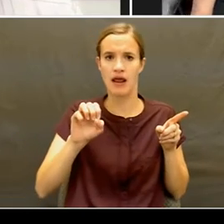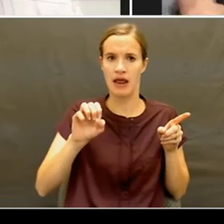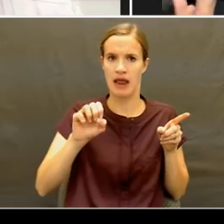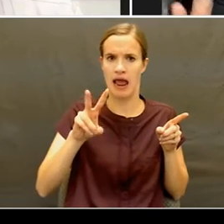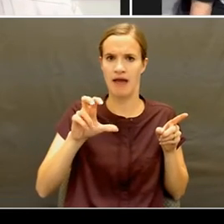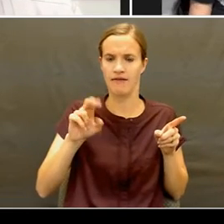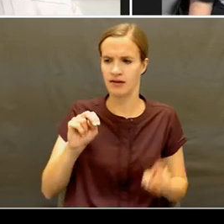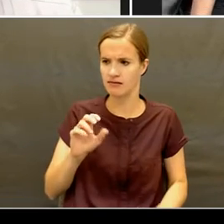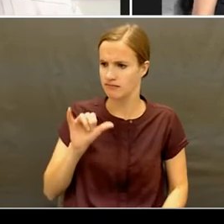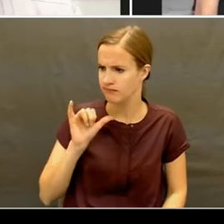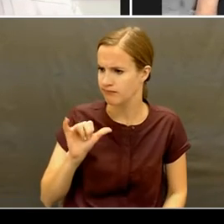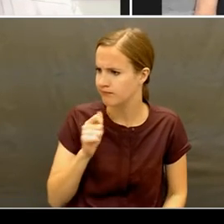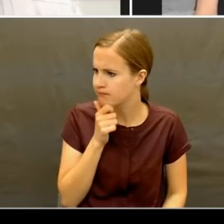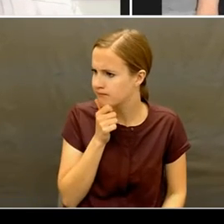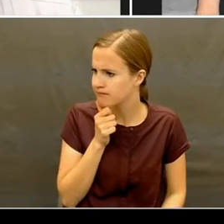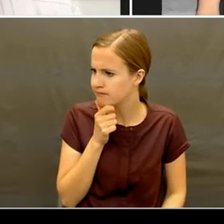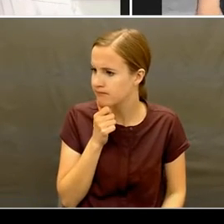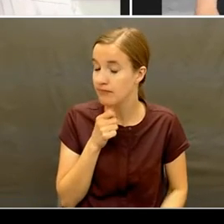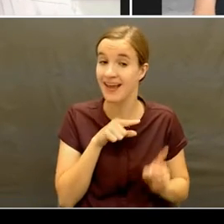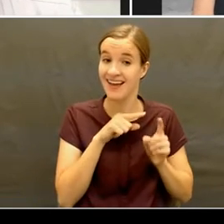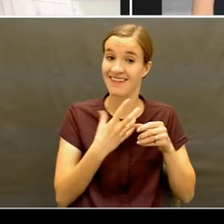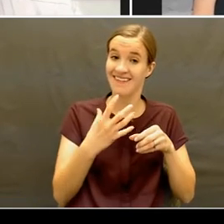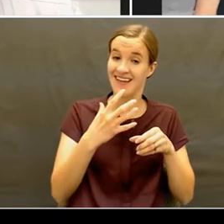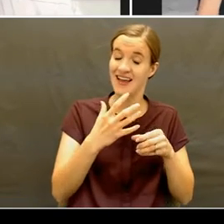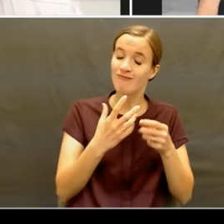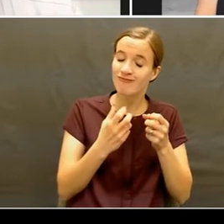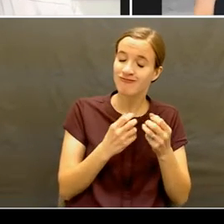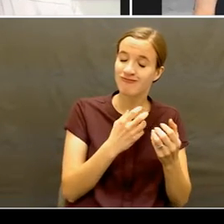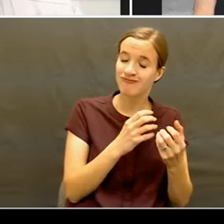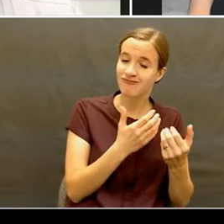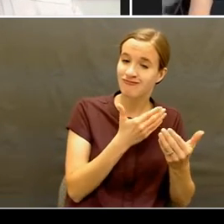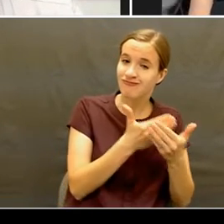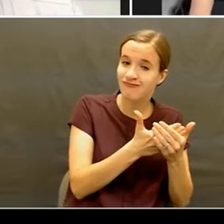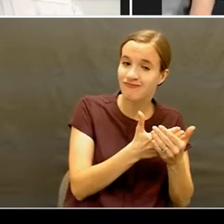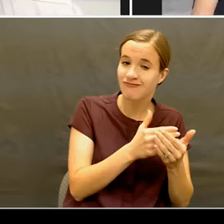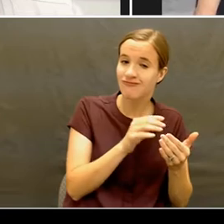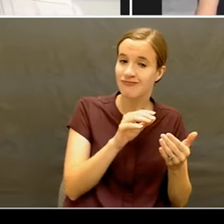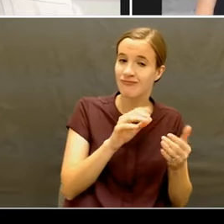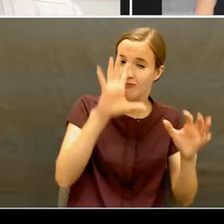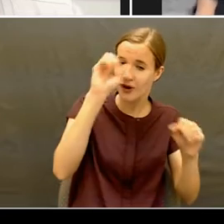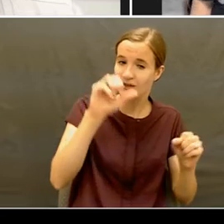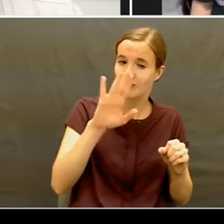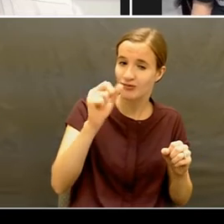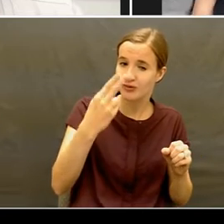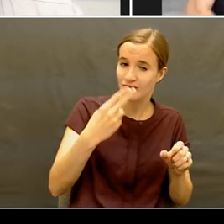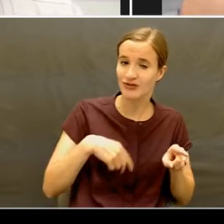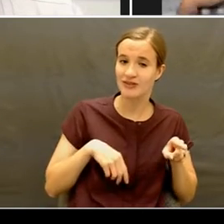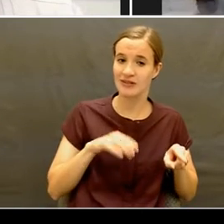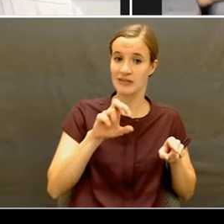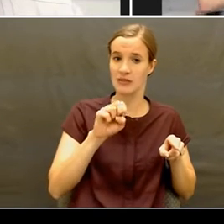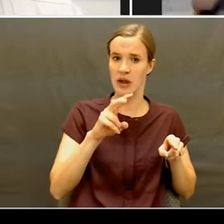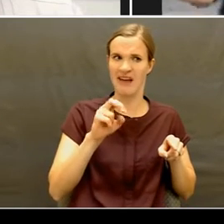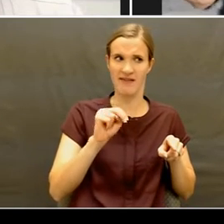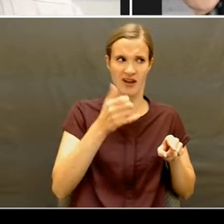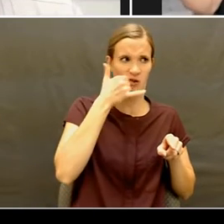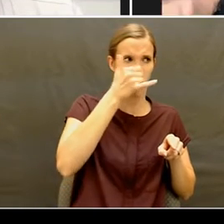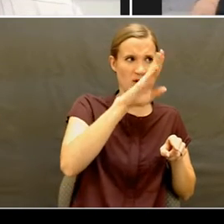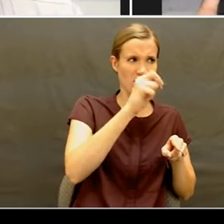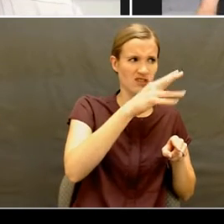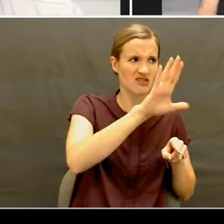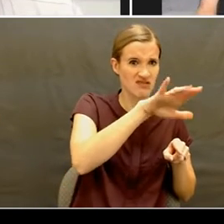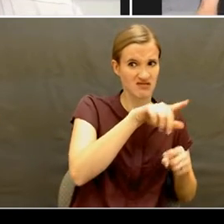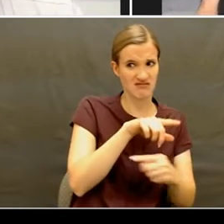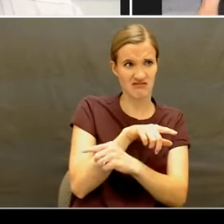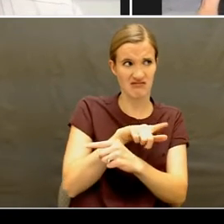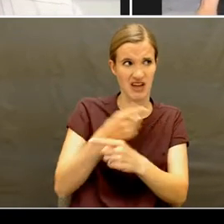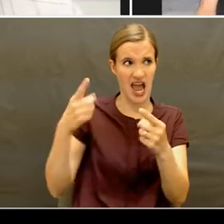you know, and and so he calls Bush right away and bush called down and said, "Let those people go